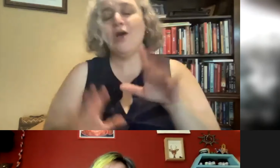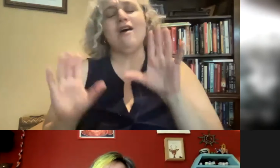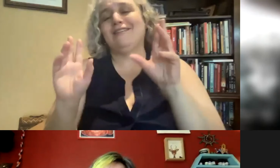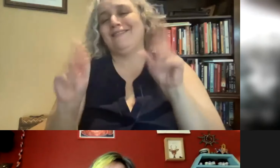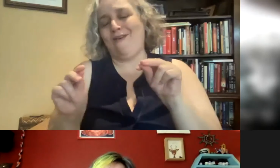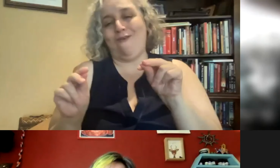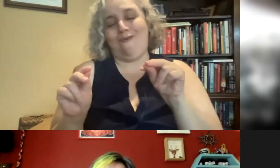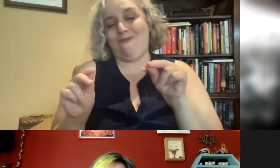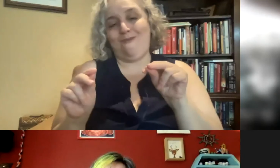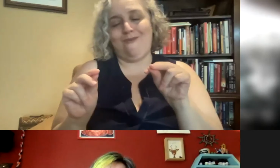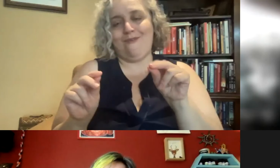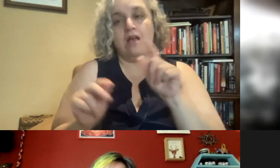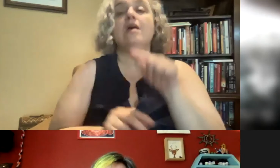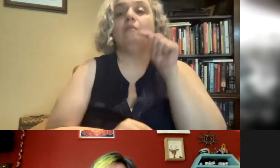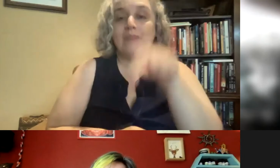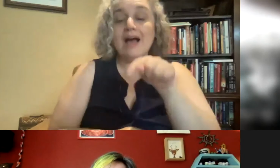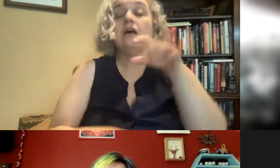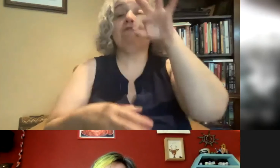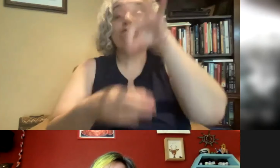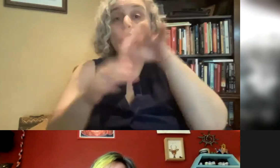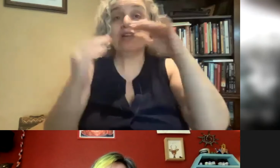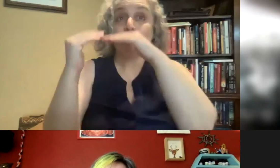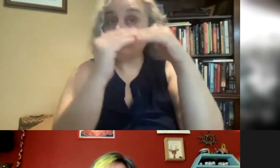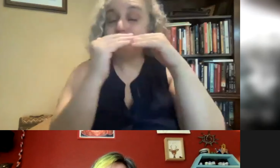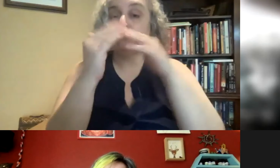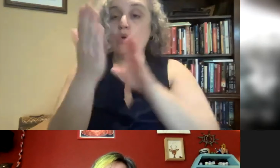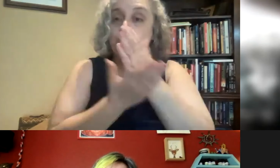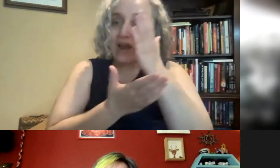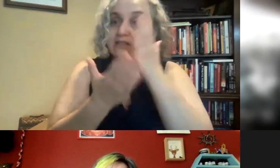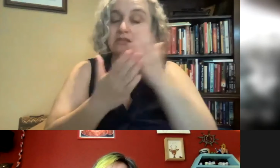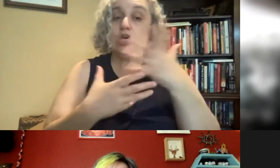and how important trust is for people to really engage